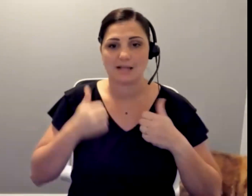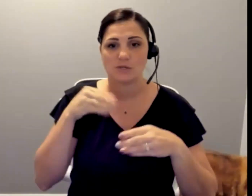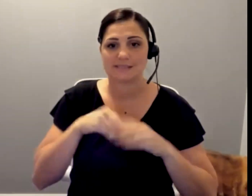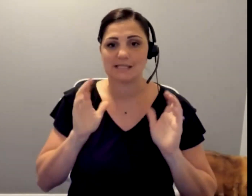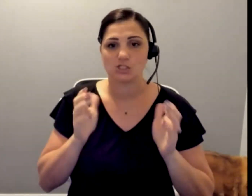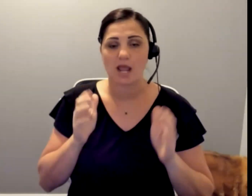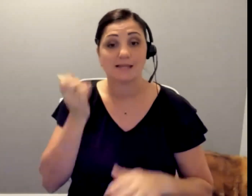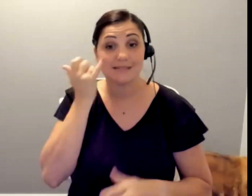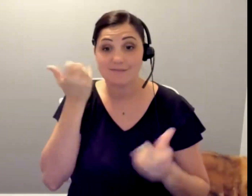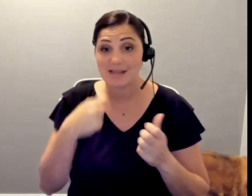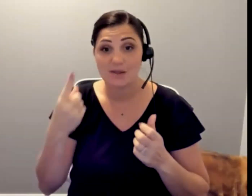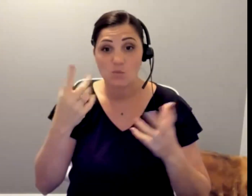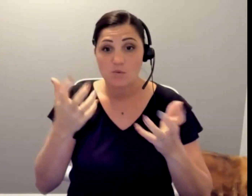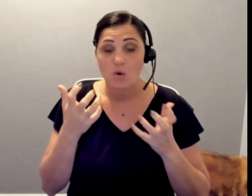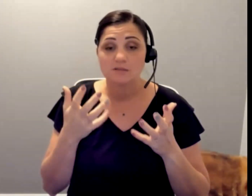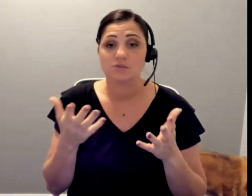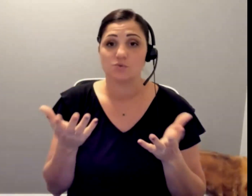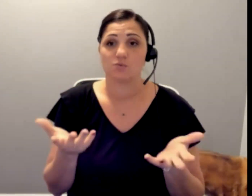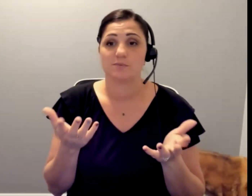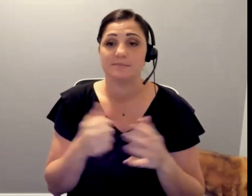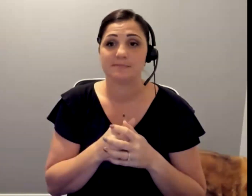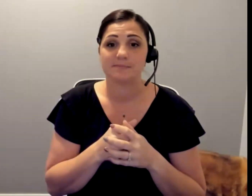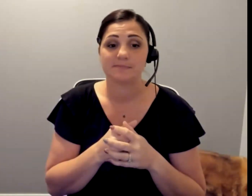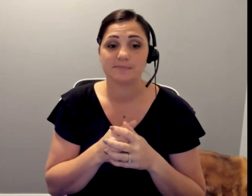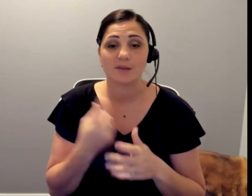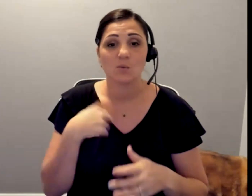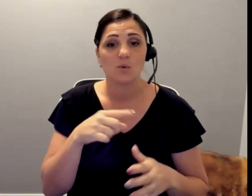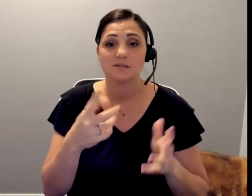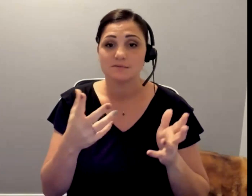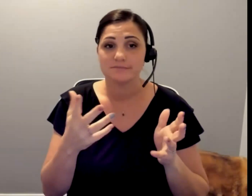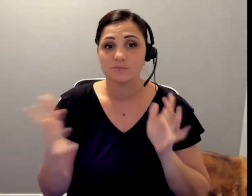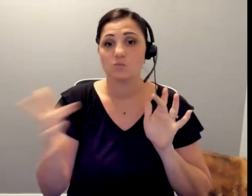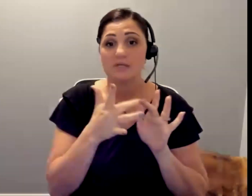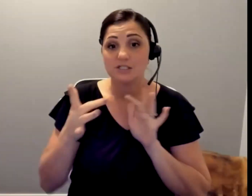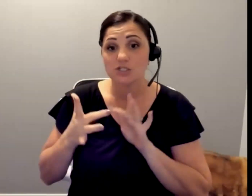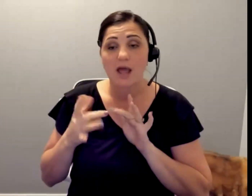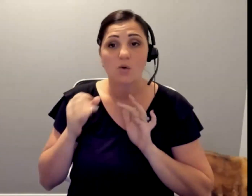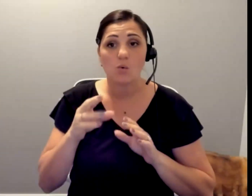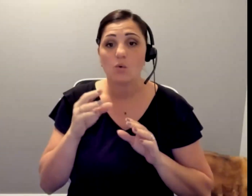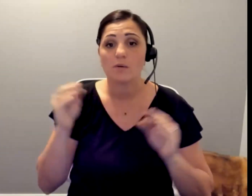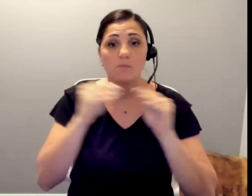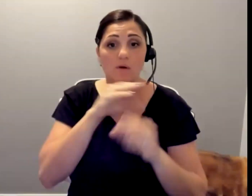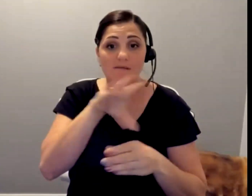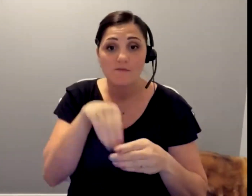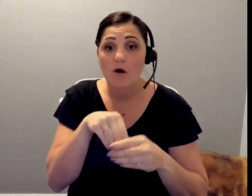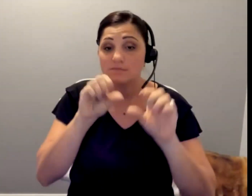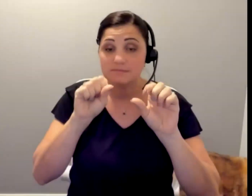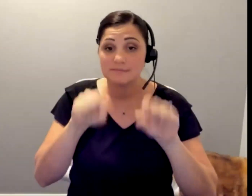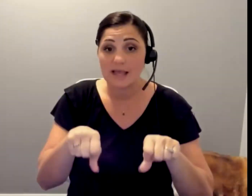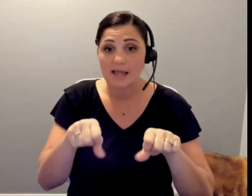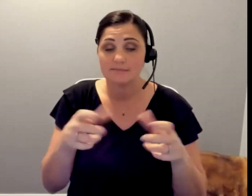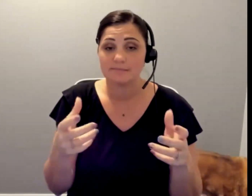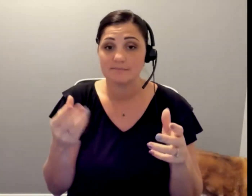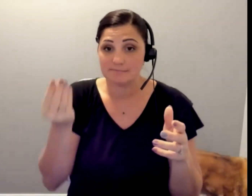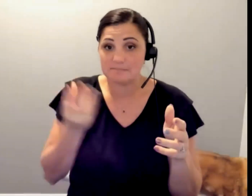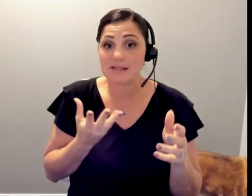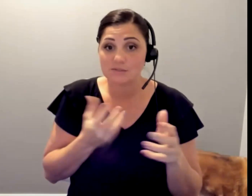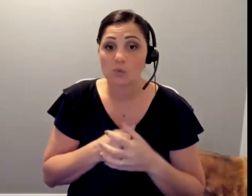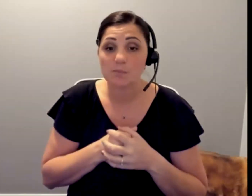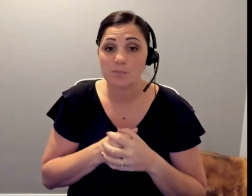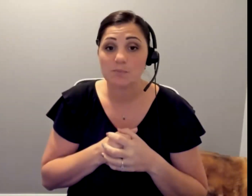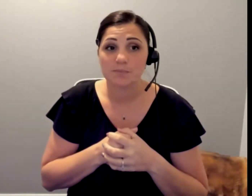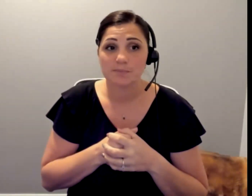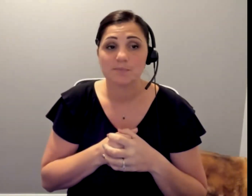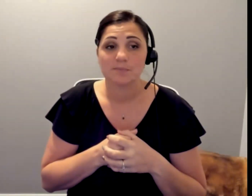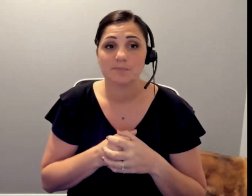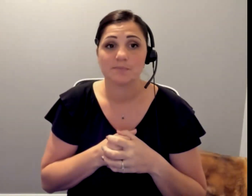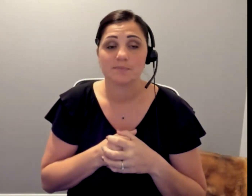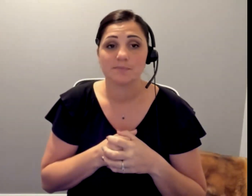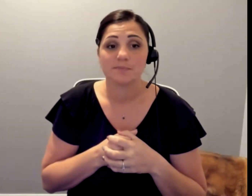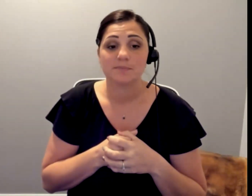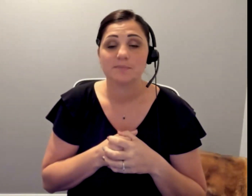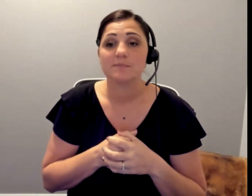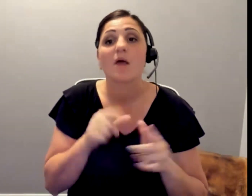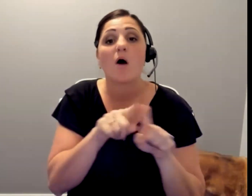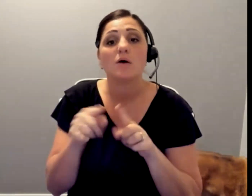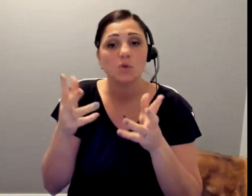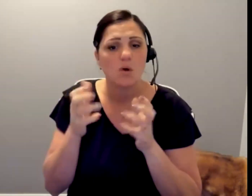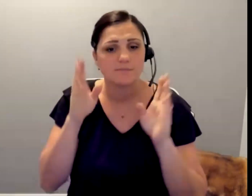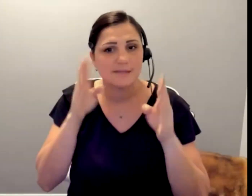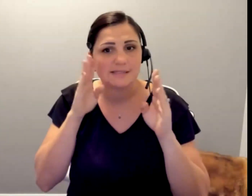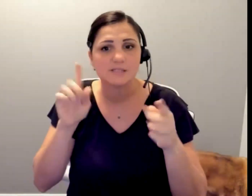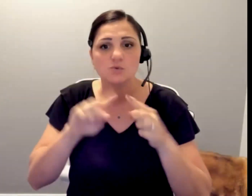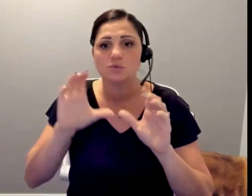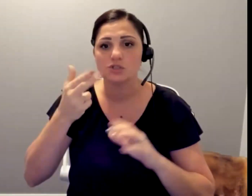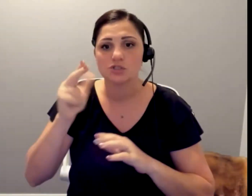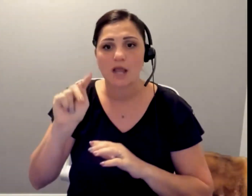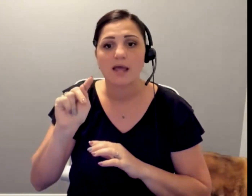: So we are all over Massachusetts but this idea of teaching discipline history is not just important to us in Massachusetts, it is important to do all of the country and all over the world. So we hope you all will help us take this message far and wide and I'm going to put